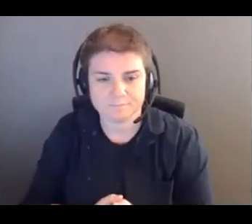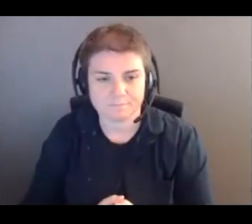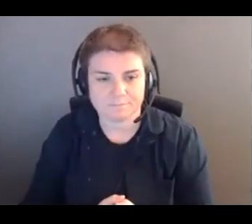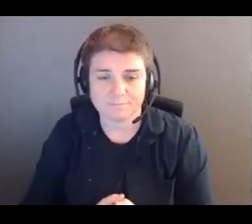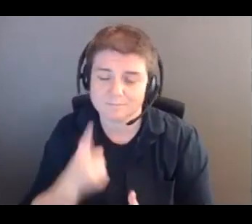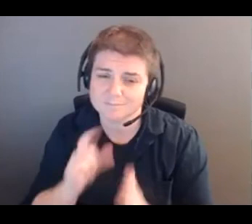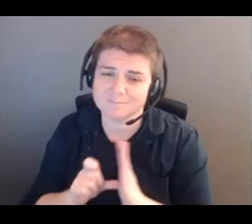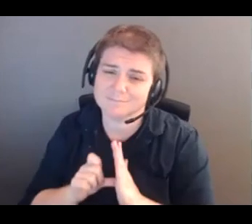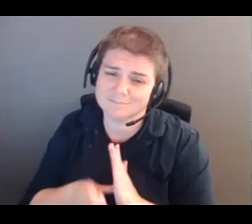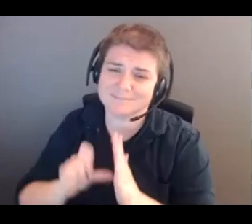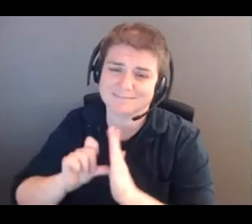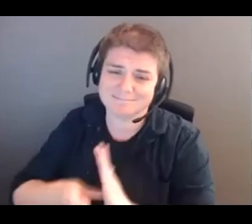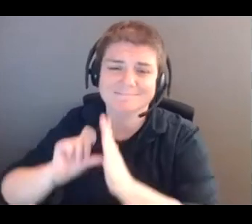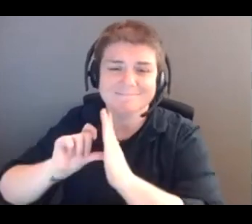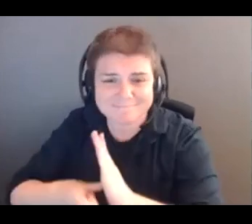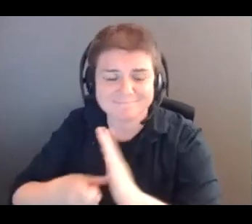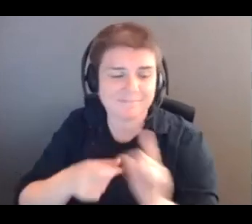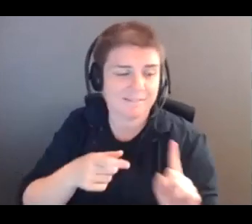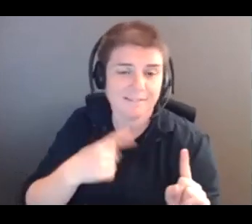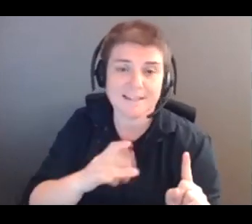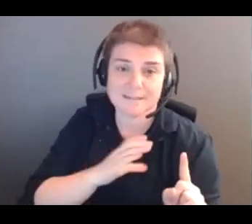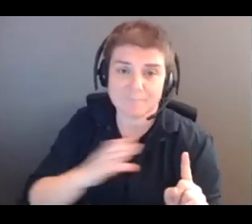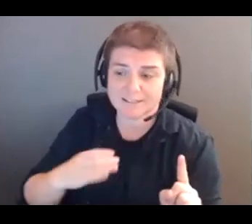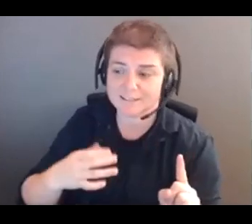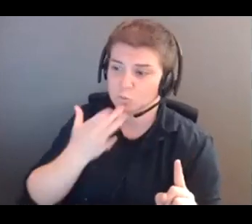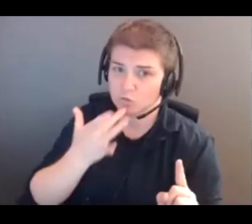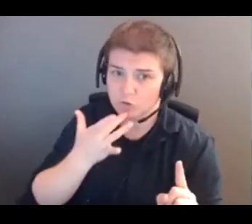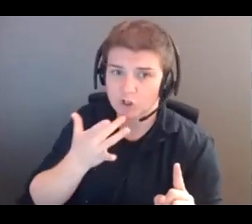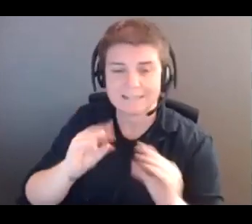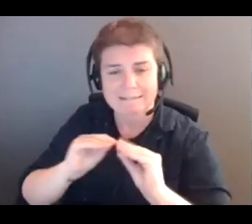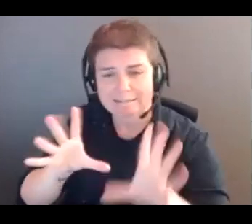enough how much committees like a straightforward application where they don't have to work